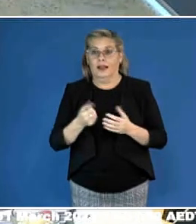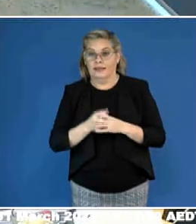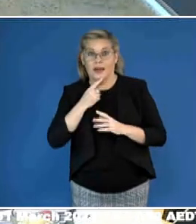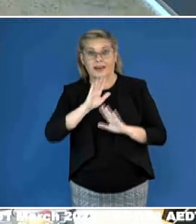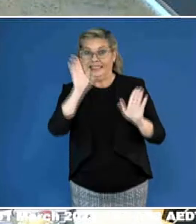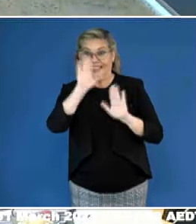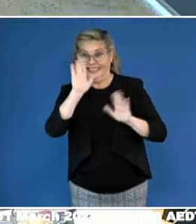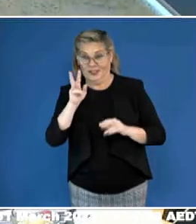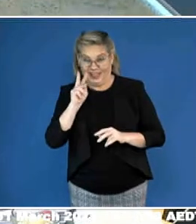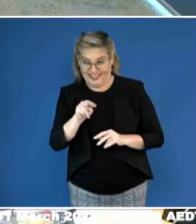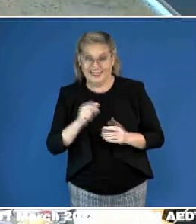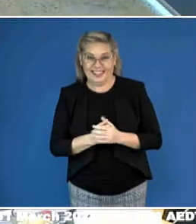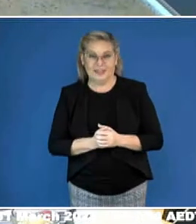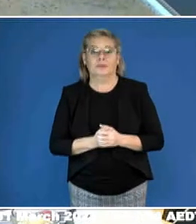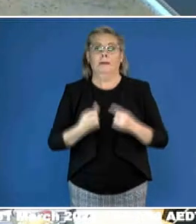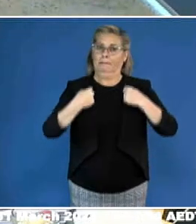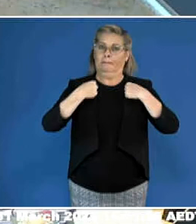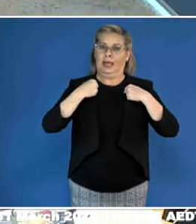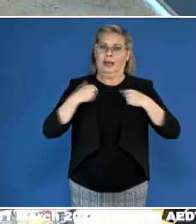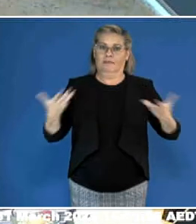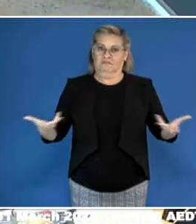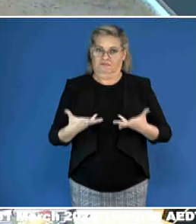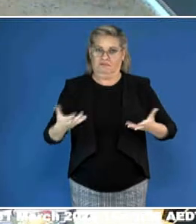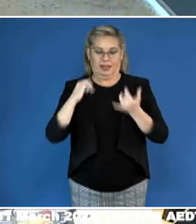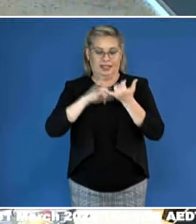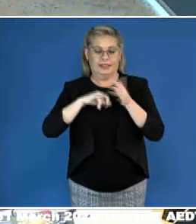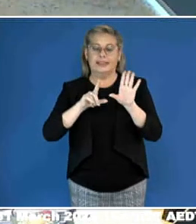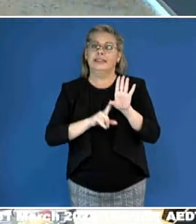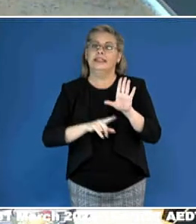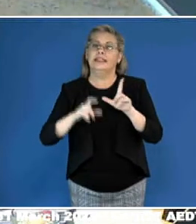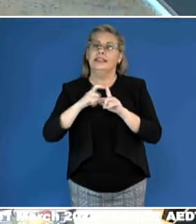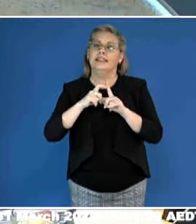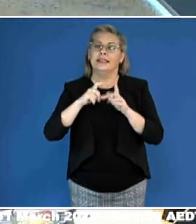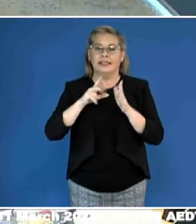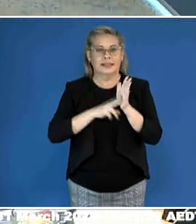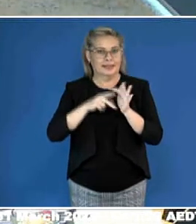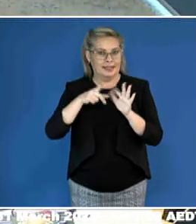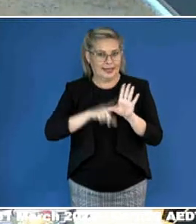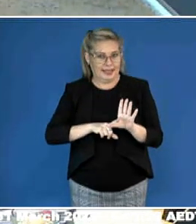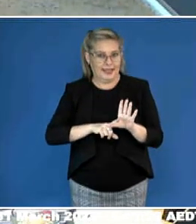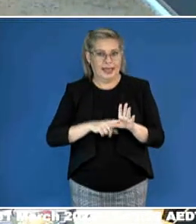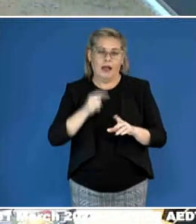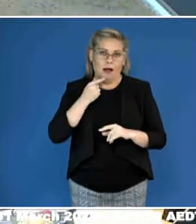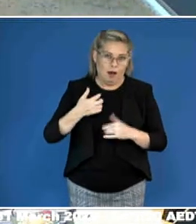And I am in the Sydney hearing room, and I shall refrain from waving, but that tells us